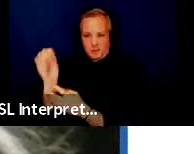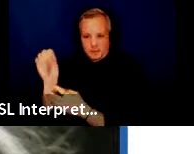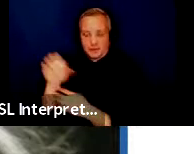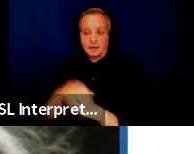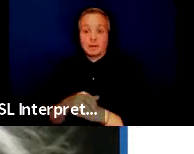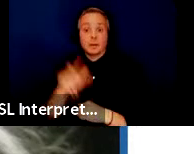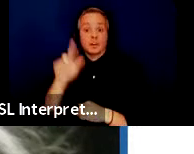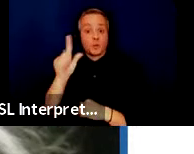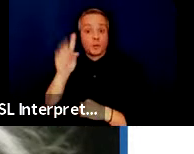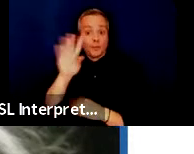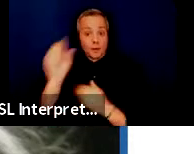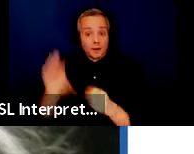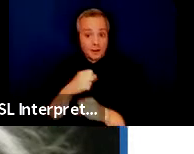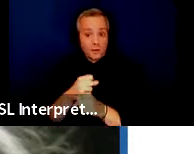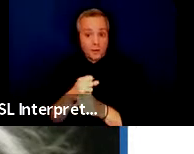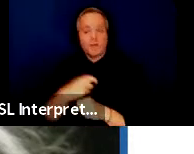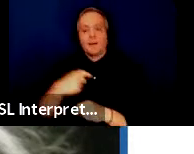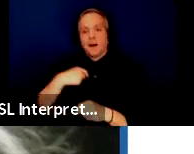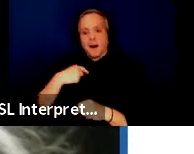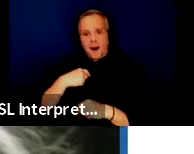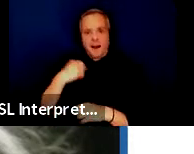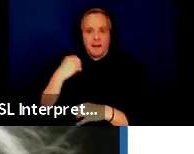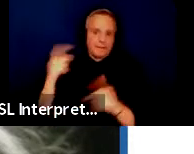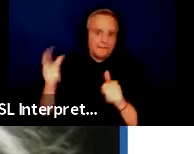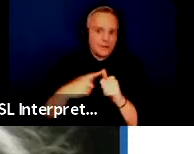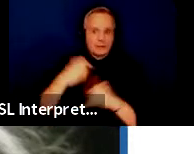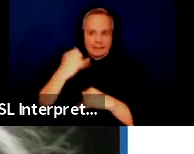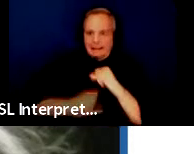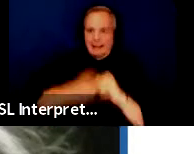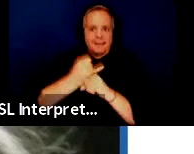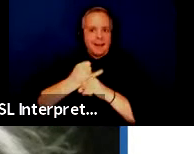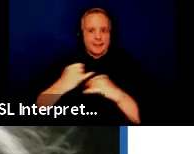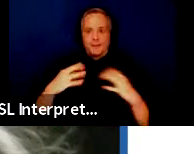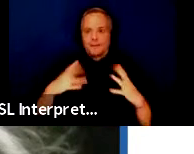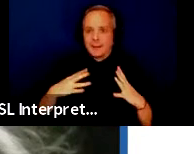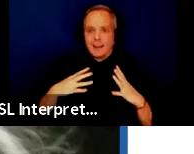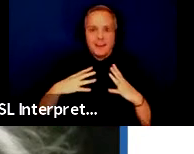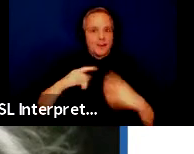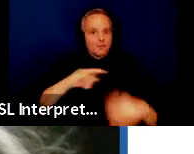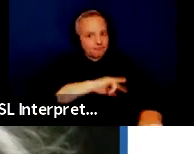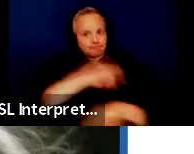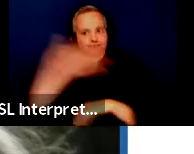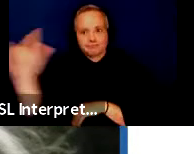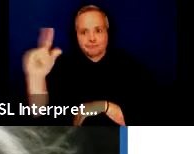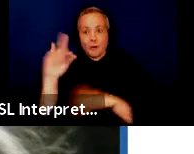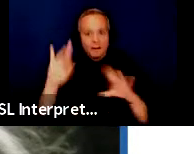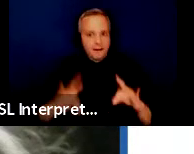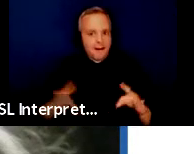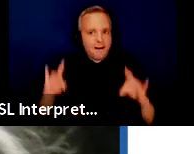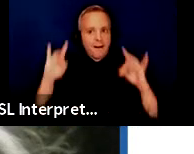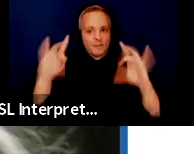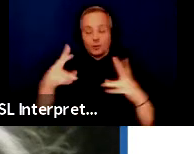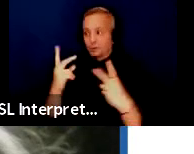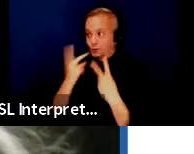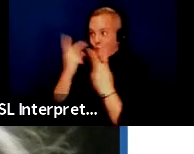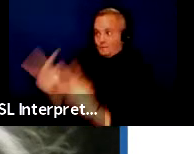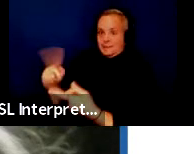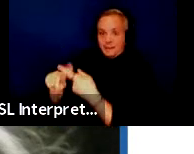MY FIRST INTERNATIONAL VACATION EVER TO AUSTRALIA TO VISIT A FRIEND. WE WERE DRIVING TO THE BEACH.